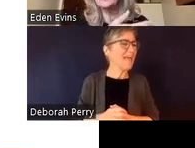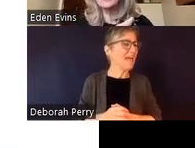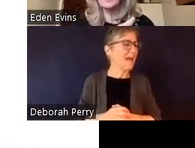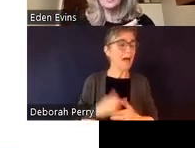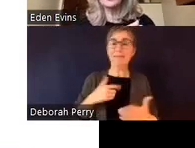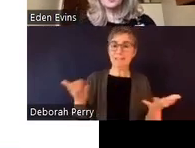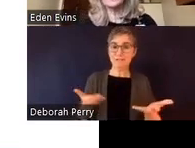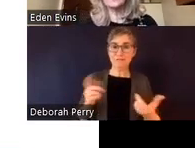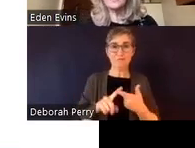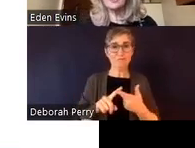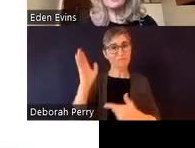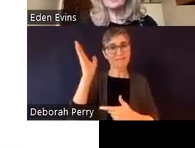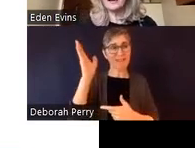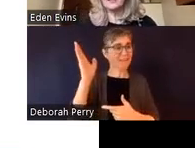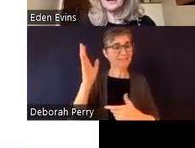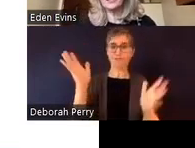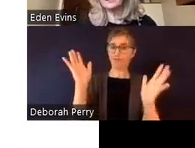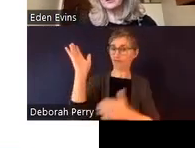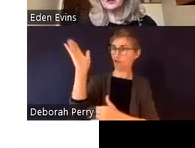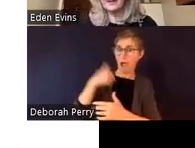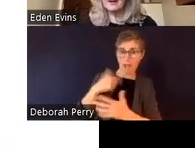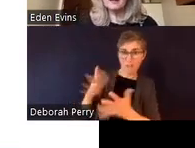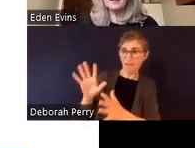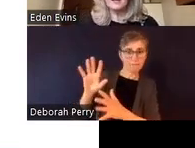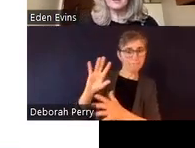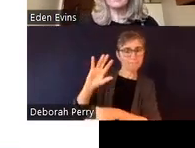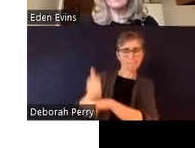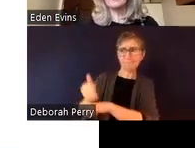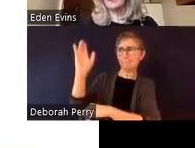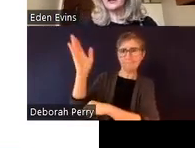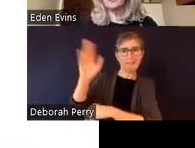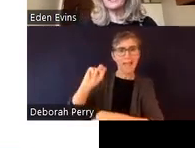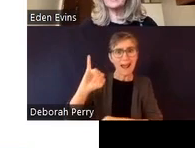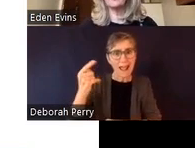present a talk that I've now given at the National Institutes of Health at an international meeting,